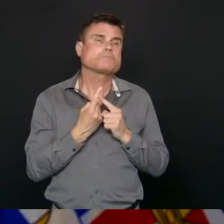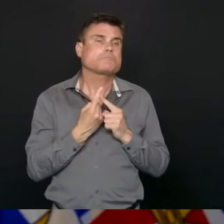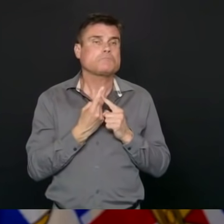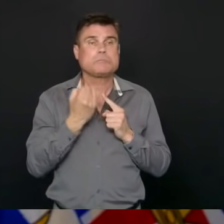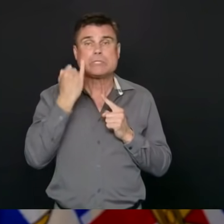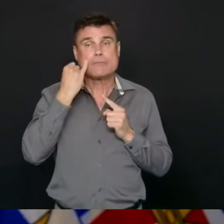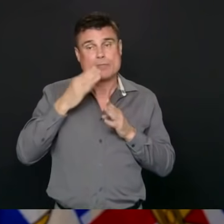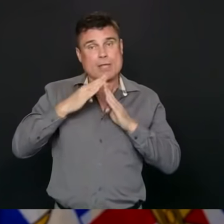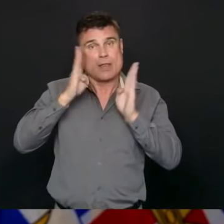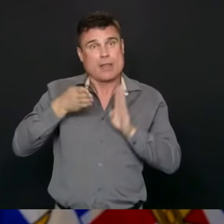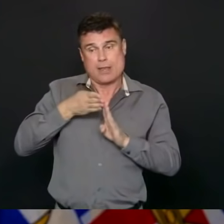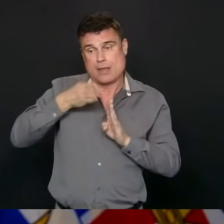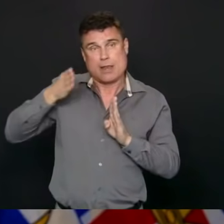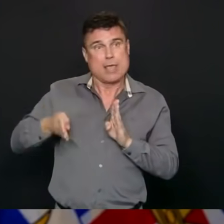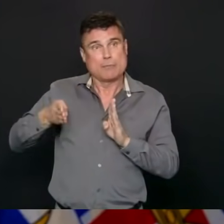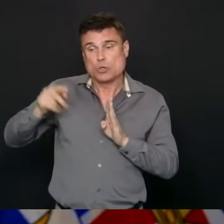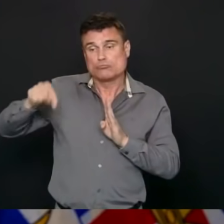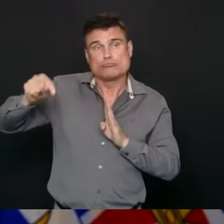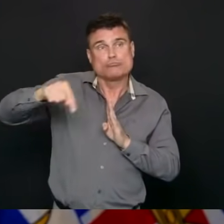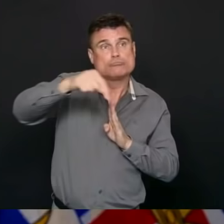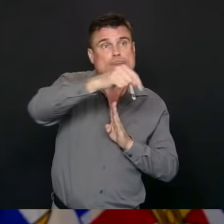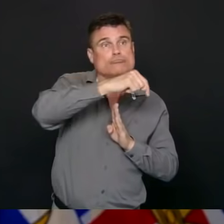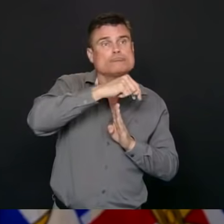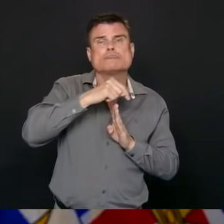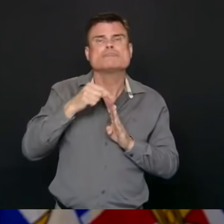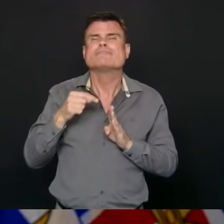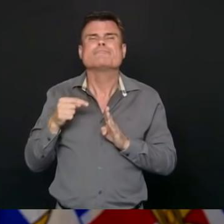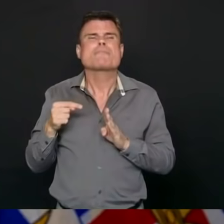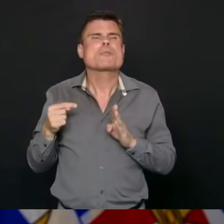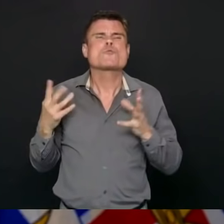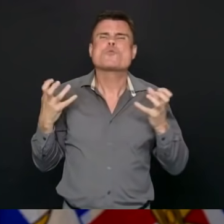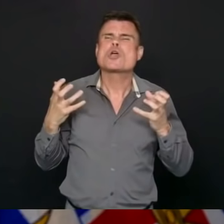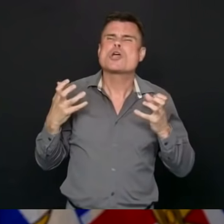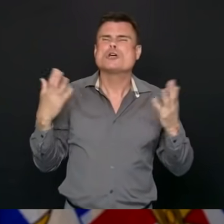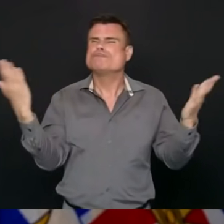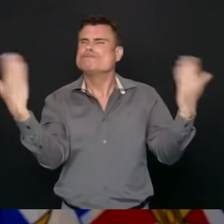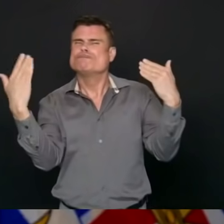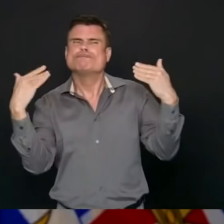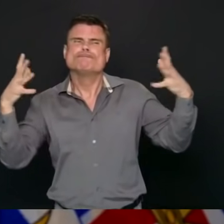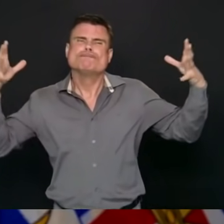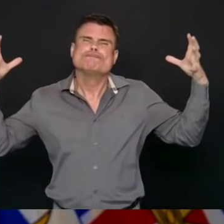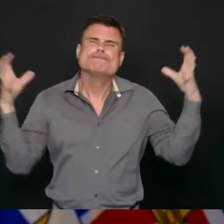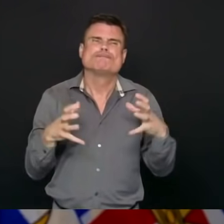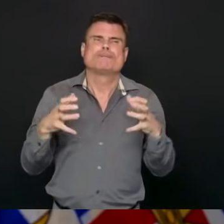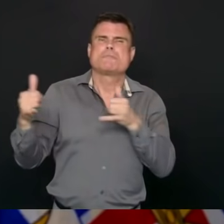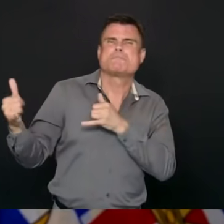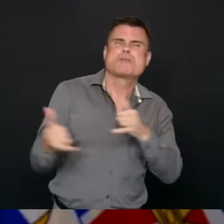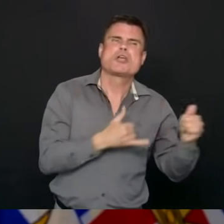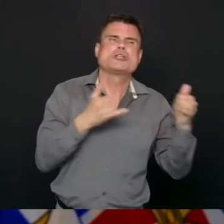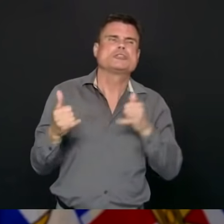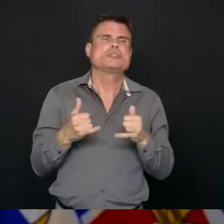neighbourhood and have people over for a barbecue, outside is better than inside because we can maintain those distances and that helps protect us all.